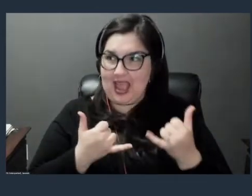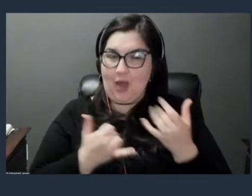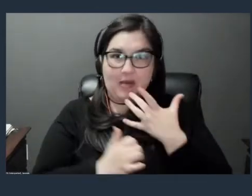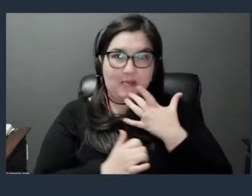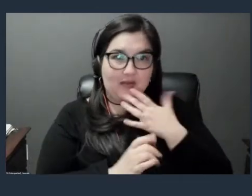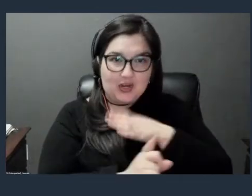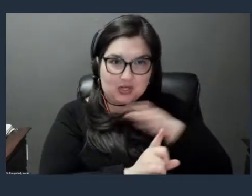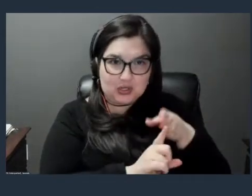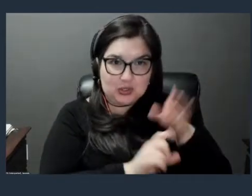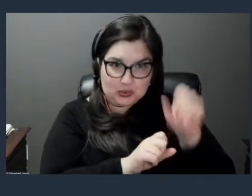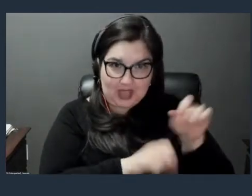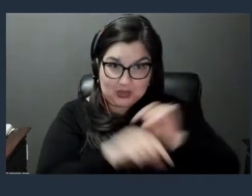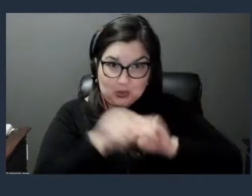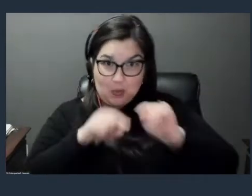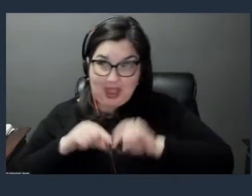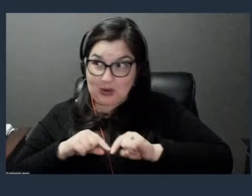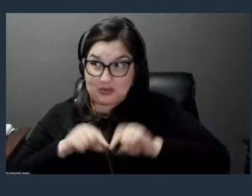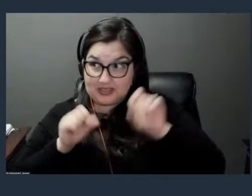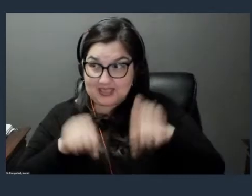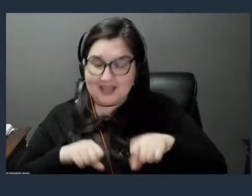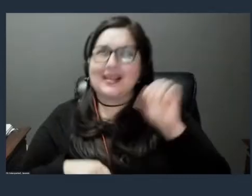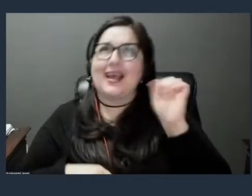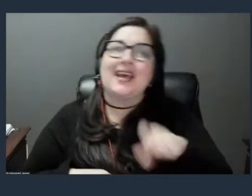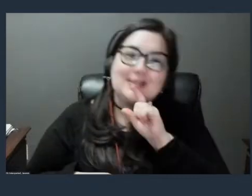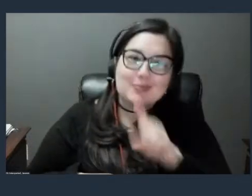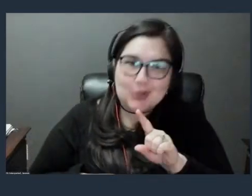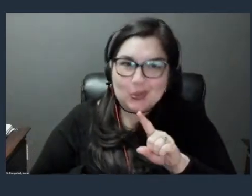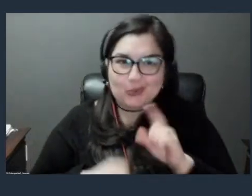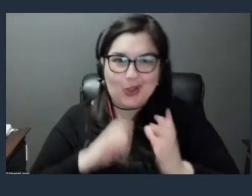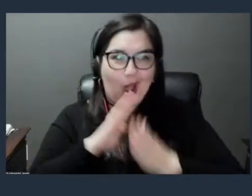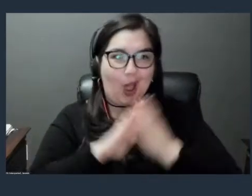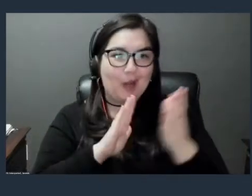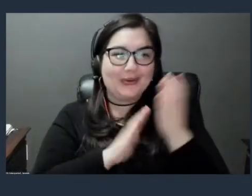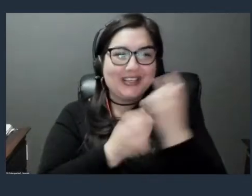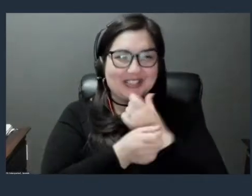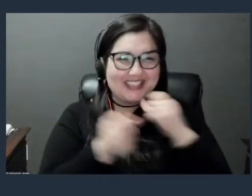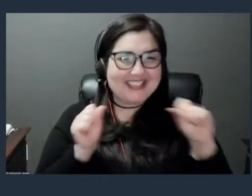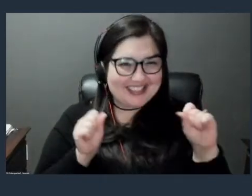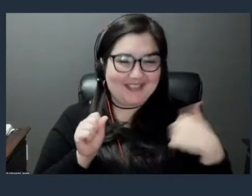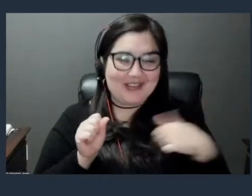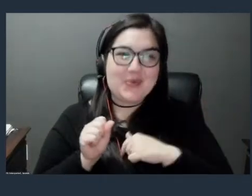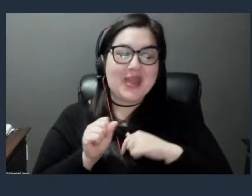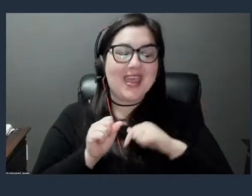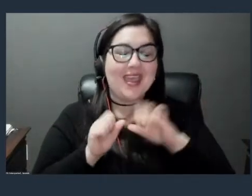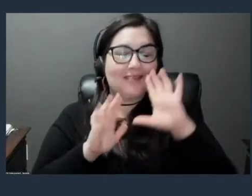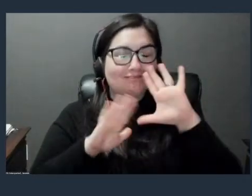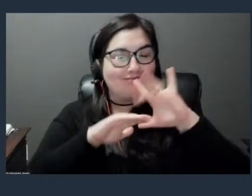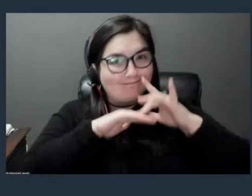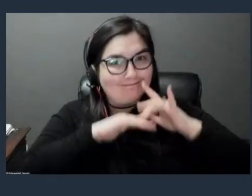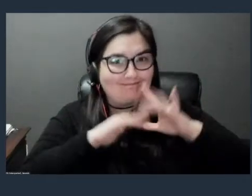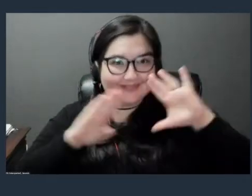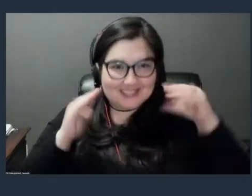Absolutely. Operational safety is something that we obsess over. Speaking as an AWS engineer,